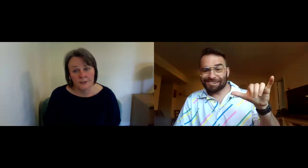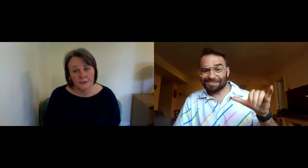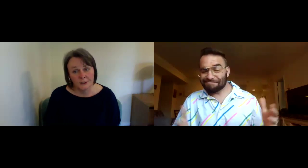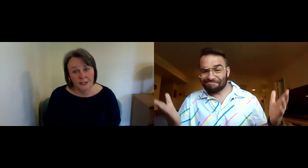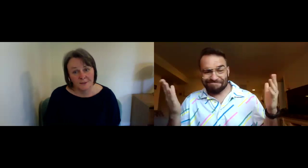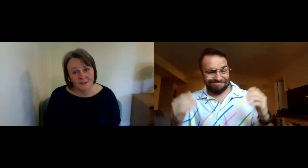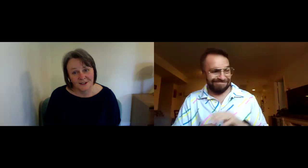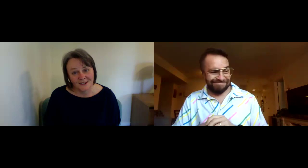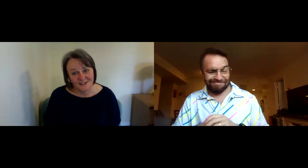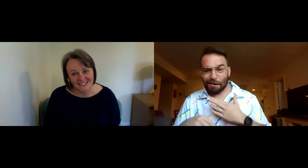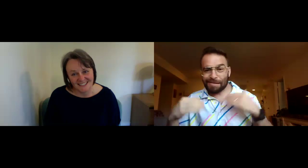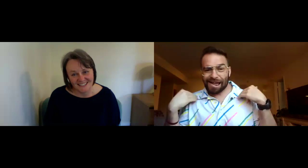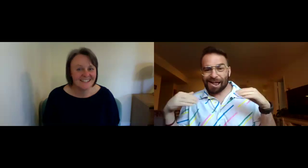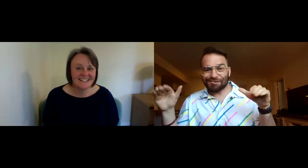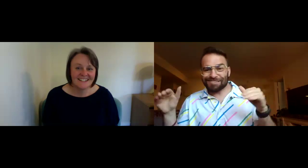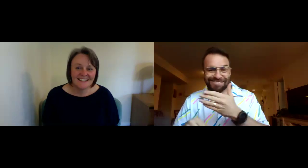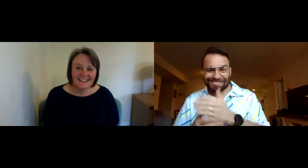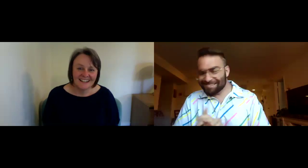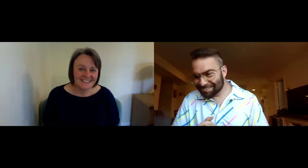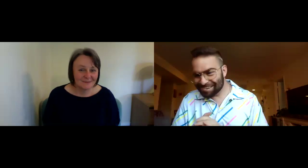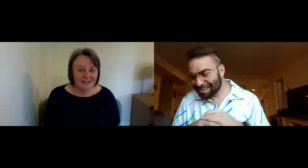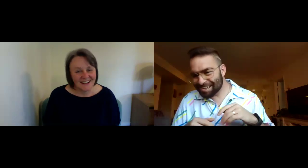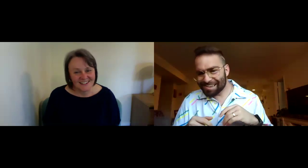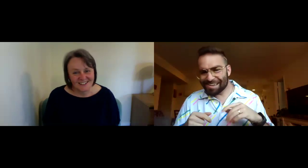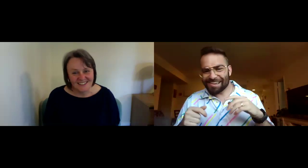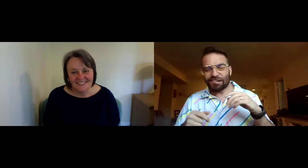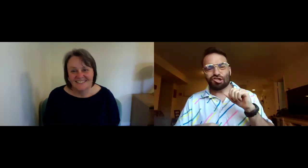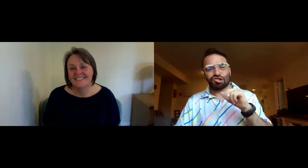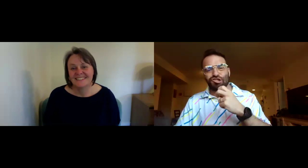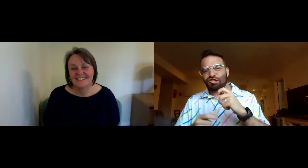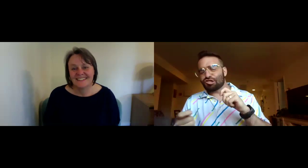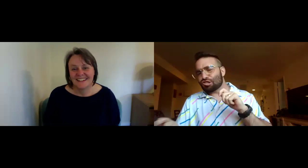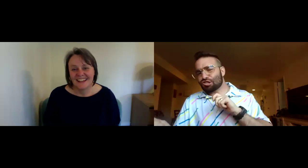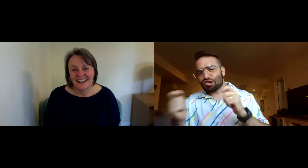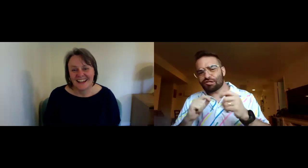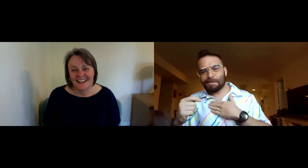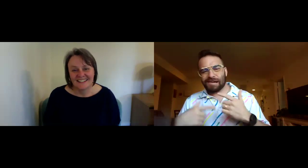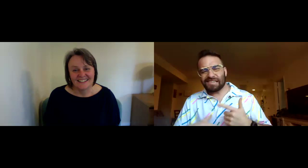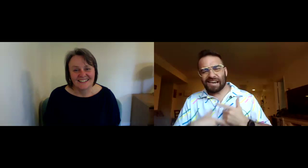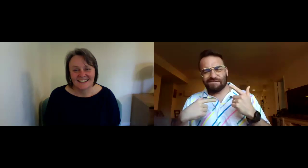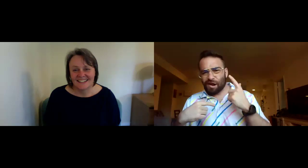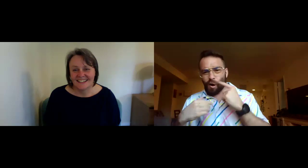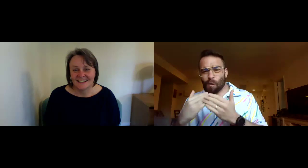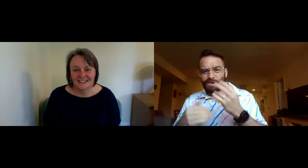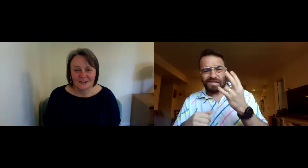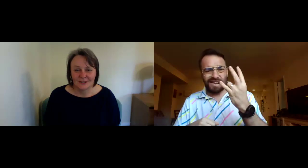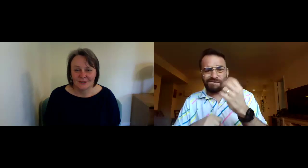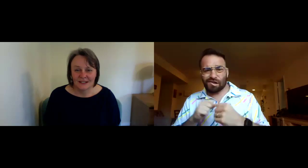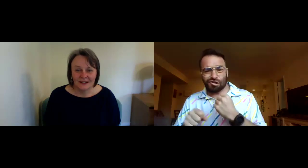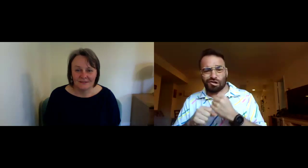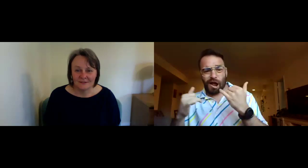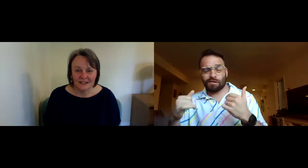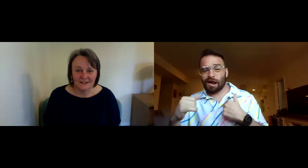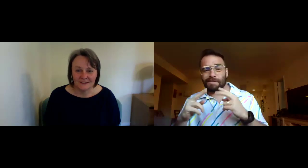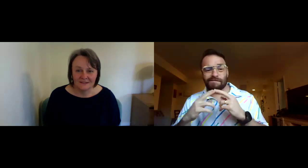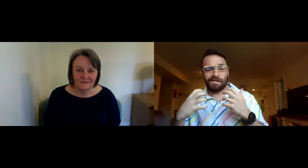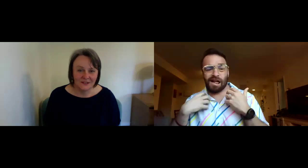her name is Audrey. And she's my angel. And she just turned my life around. So